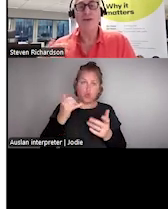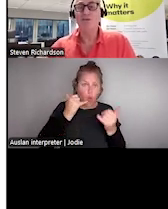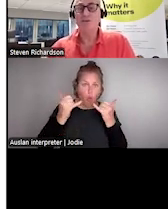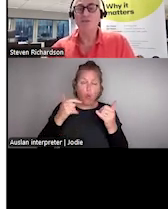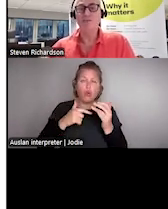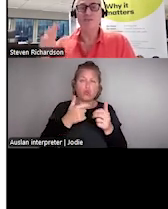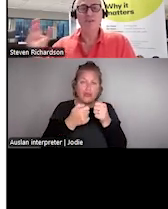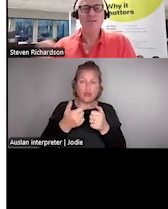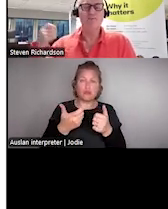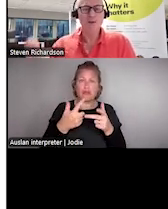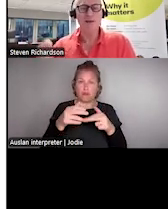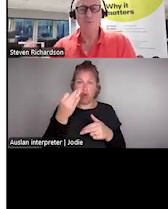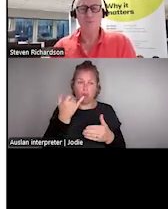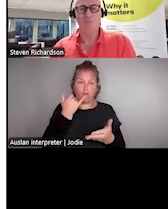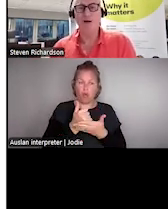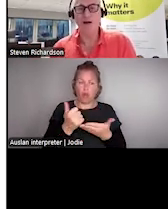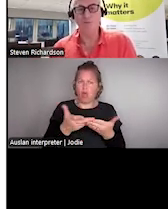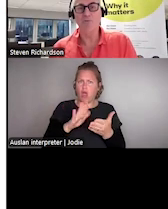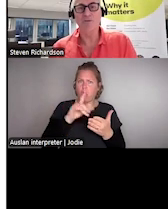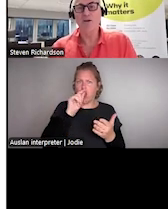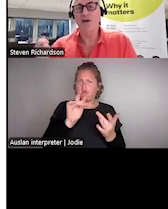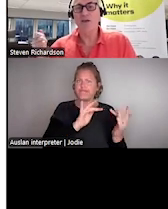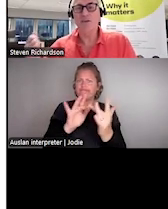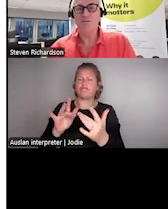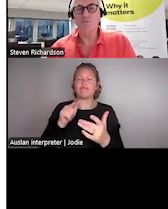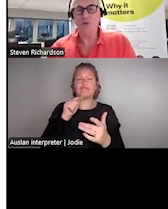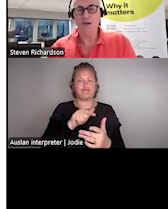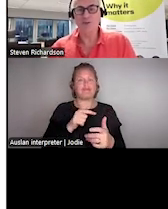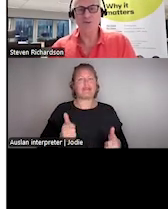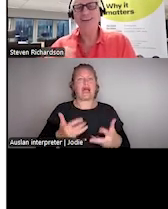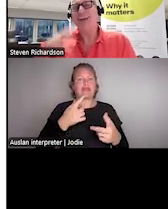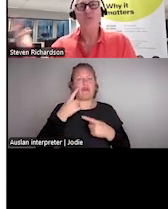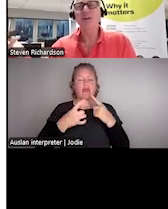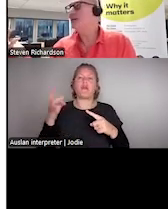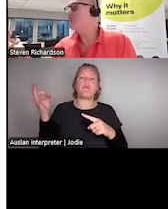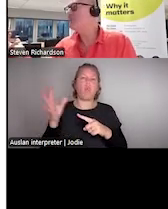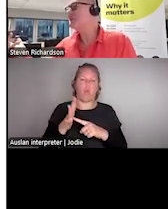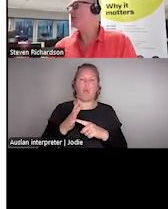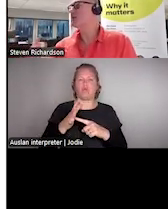how can you get them? Data is a really important part of that communication? And really, data is